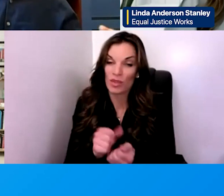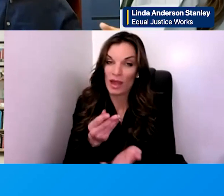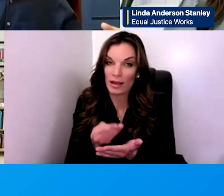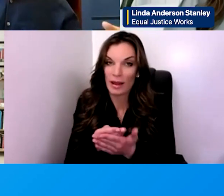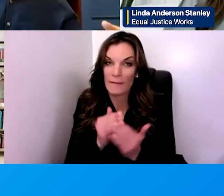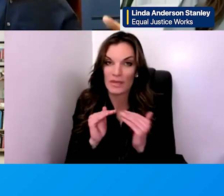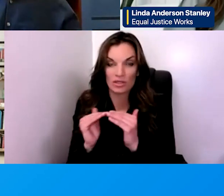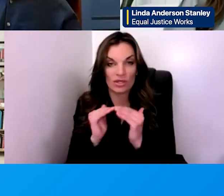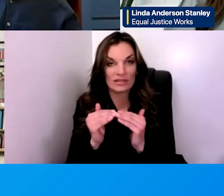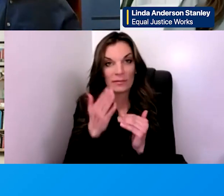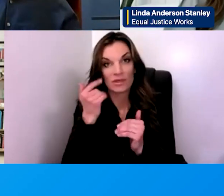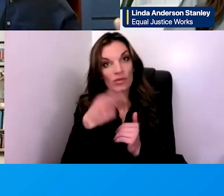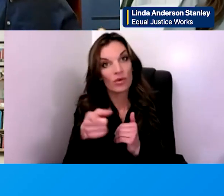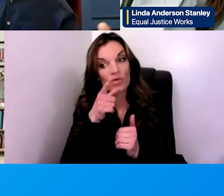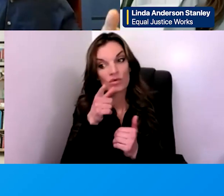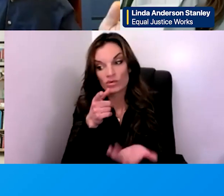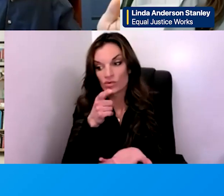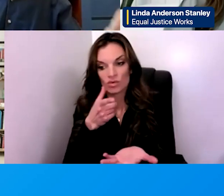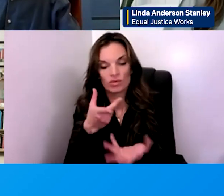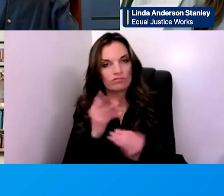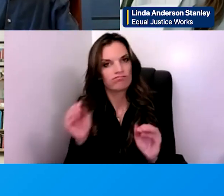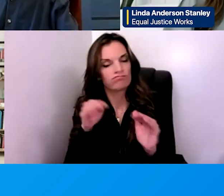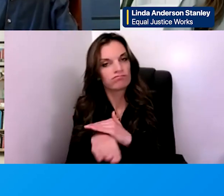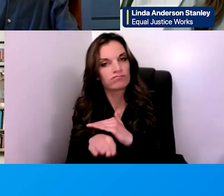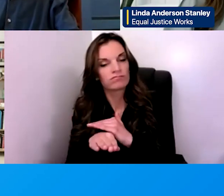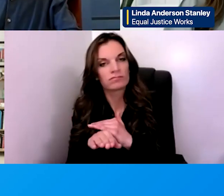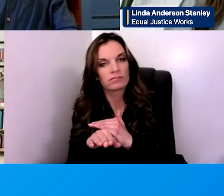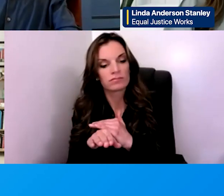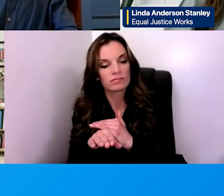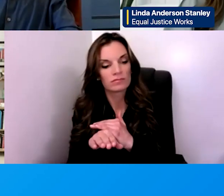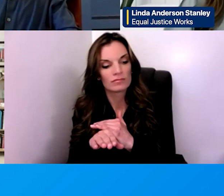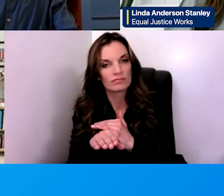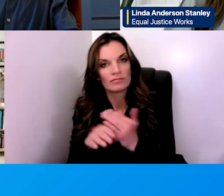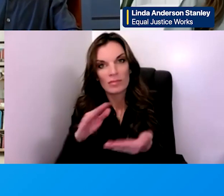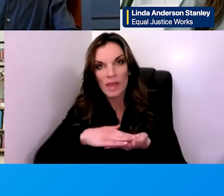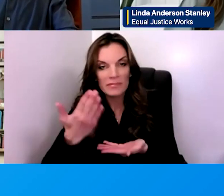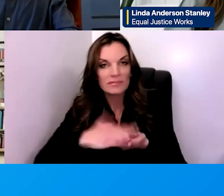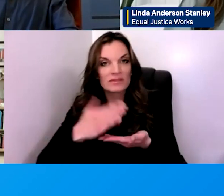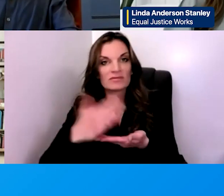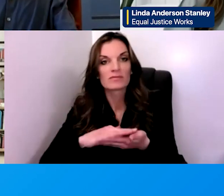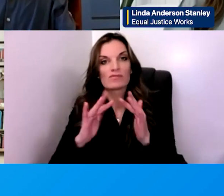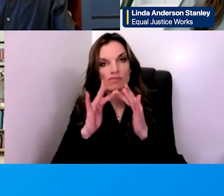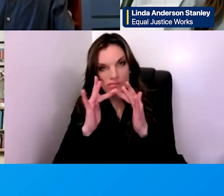do not have access to laptops and the Internet would not be